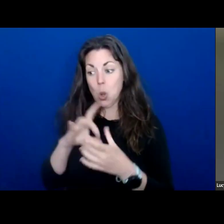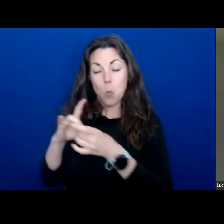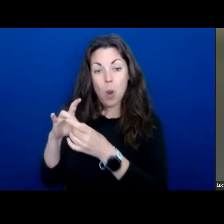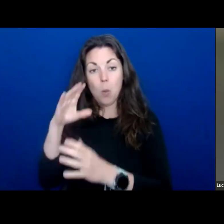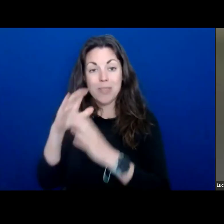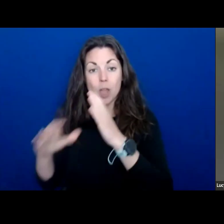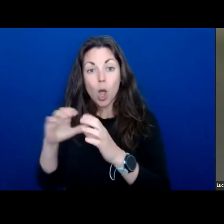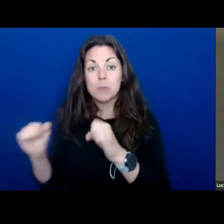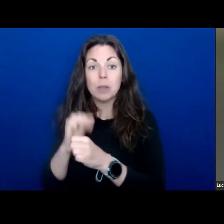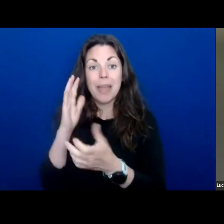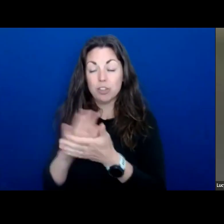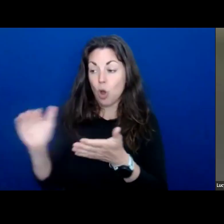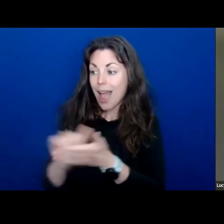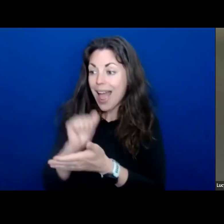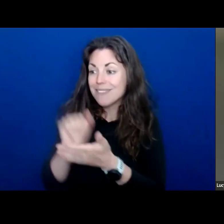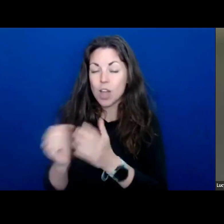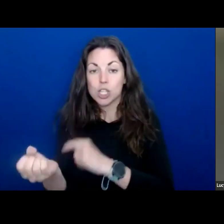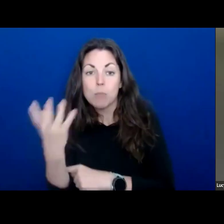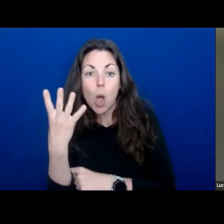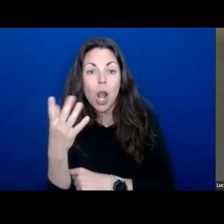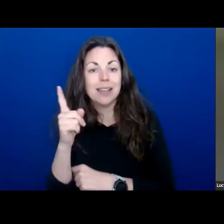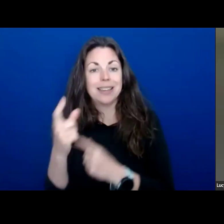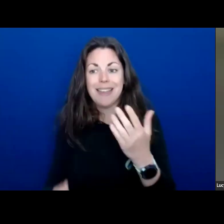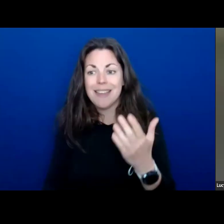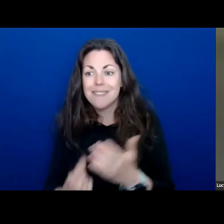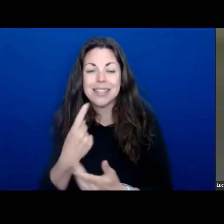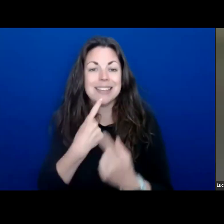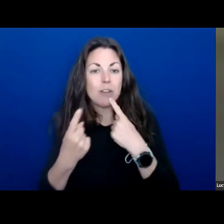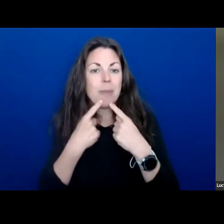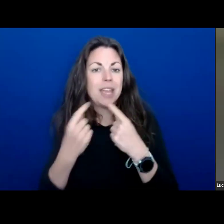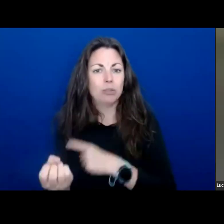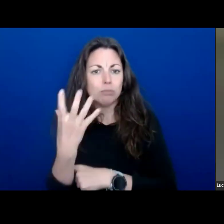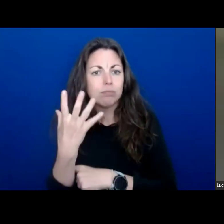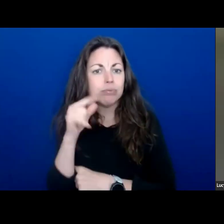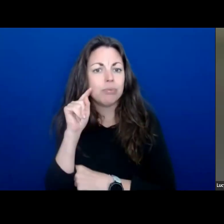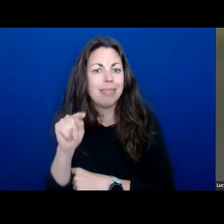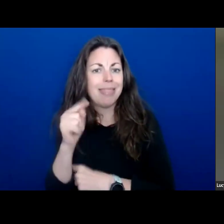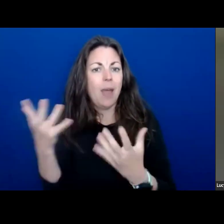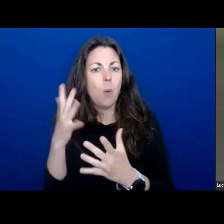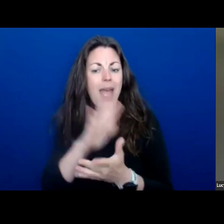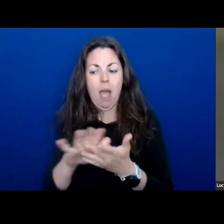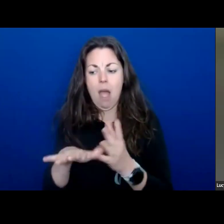getting advertised and spotlighted on the hub. That worked, worked really well to reach out to people.